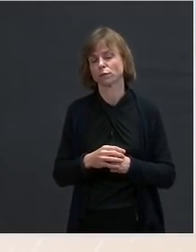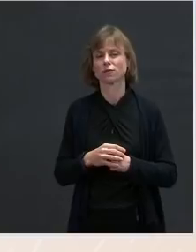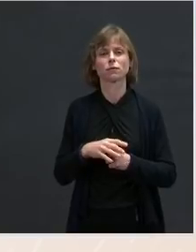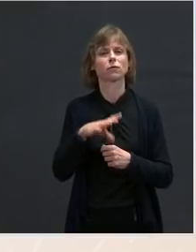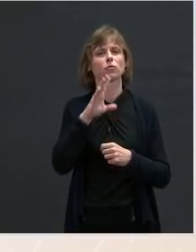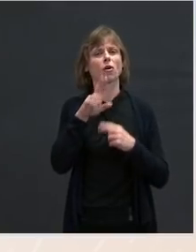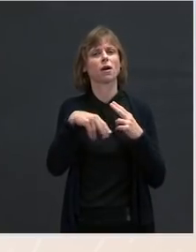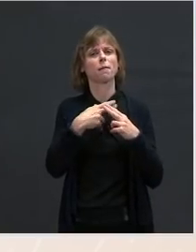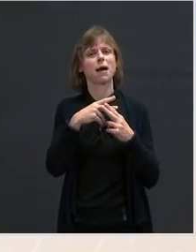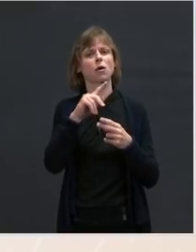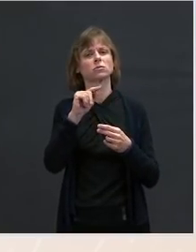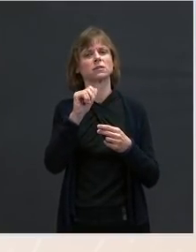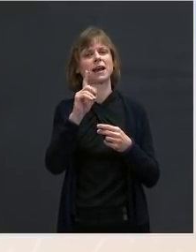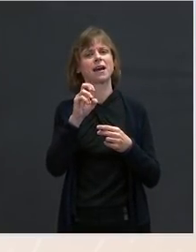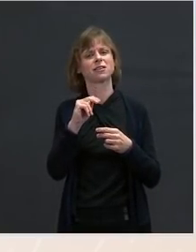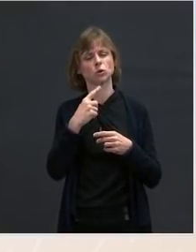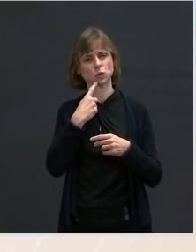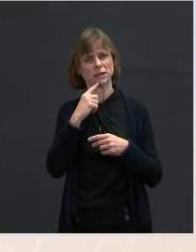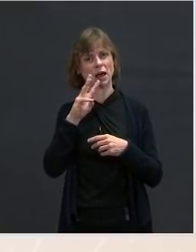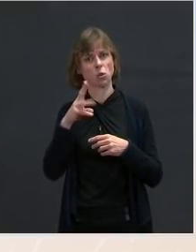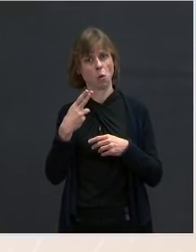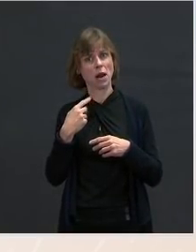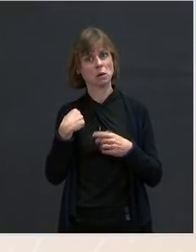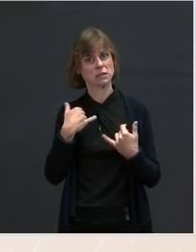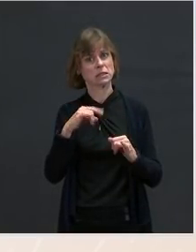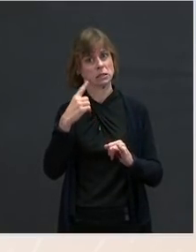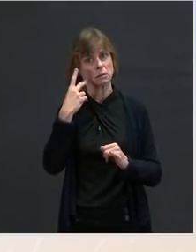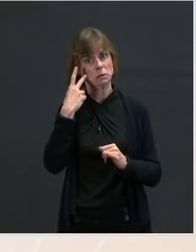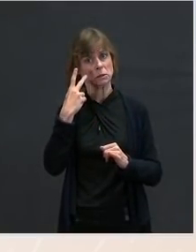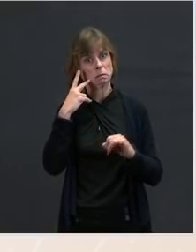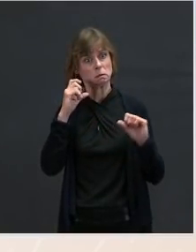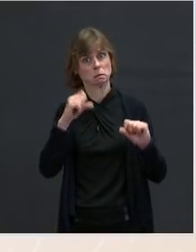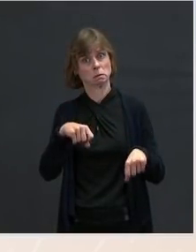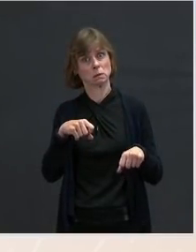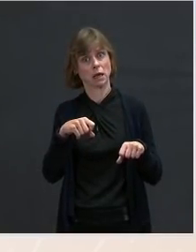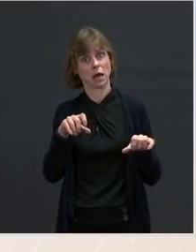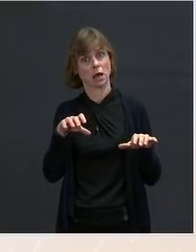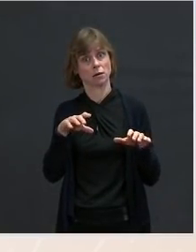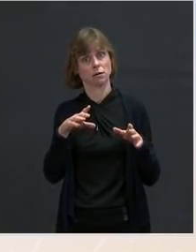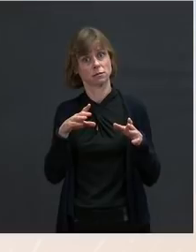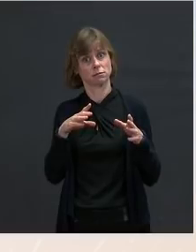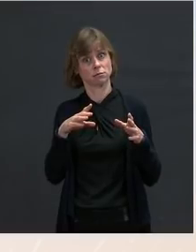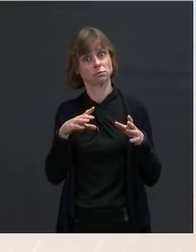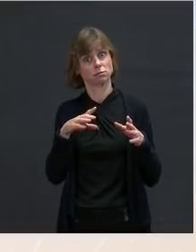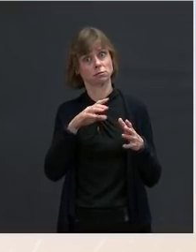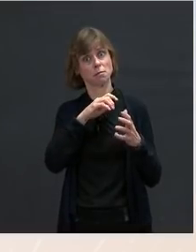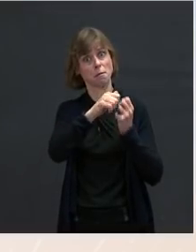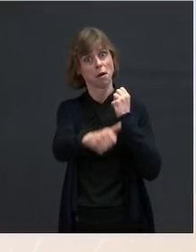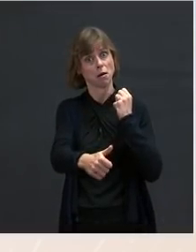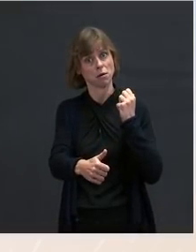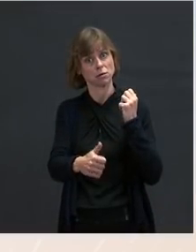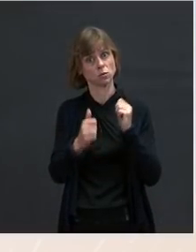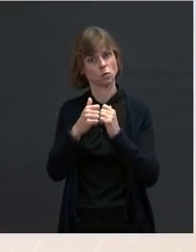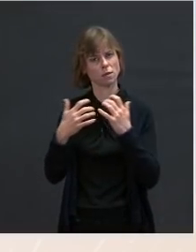You said that the White House still sees a pathway. Without Senator Manchin, what is it? Ms. Psaki: Well, again, I think you know